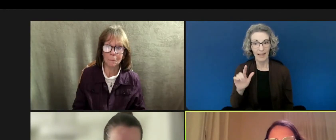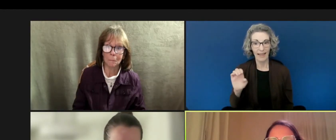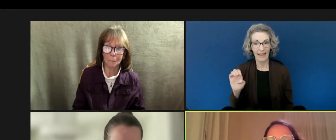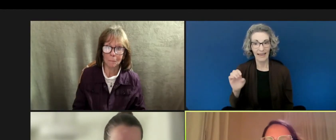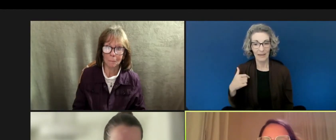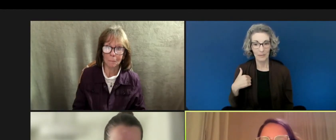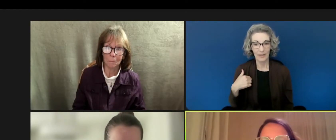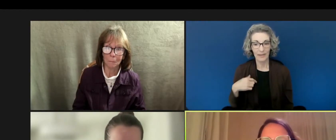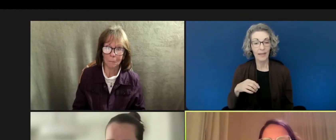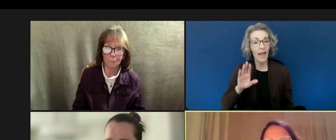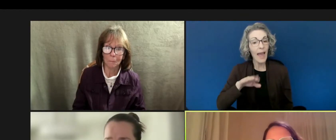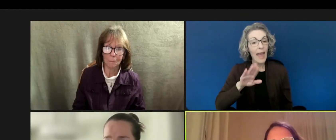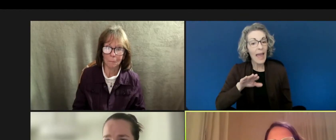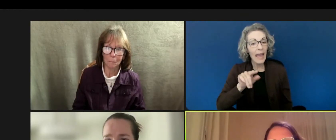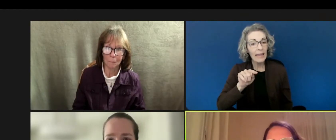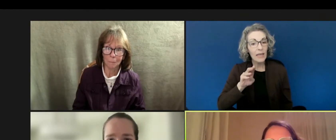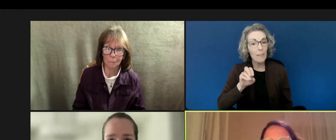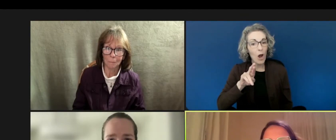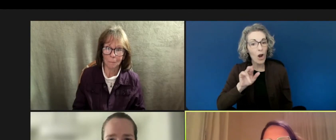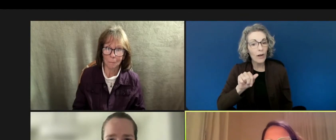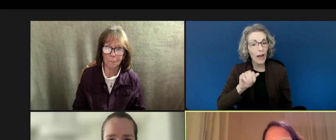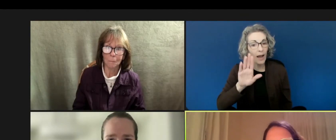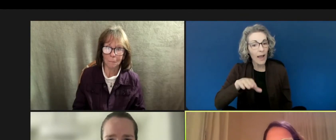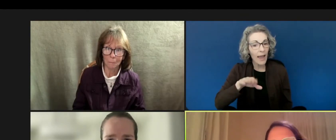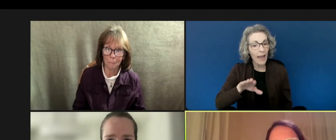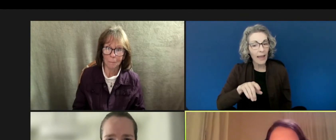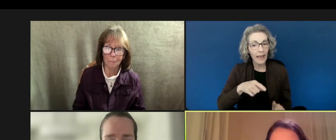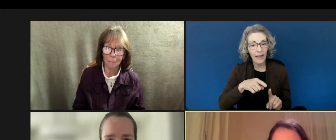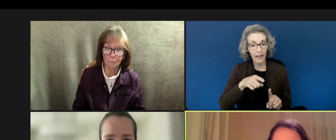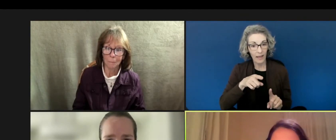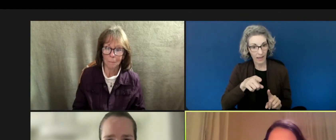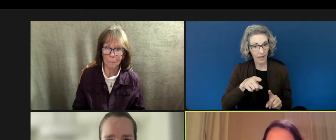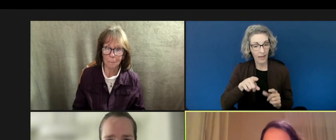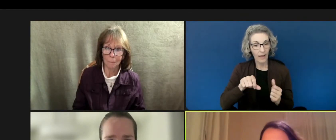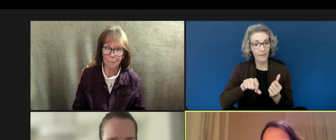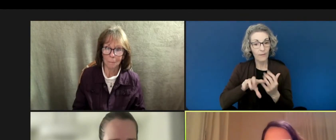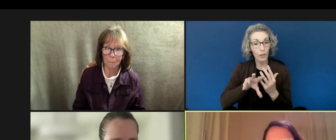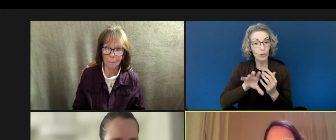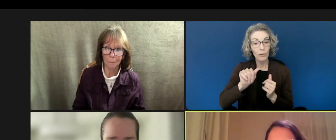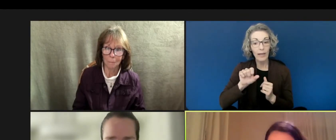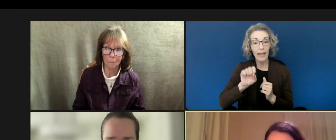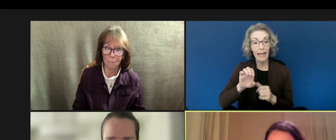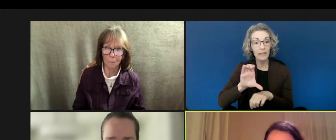Hey Tamara, so the virtual case consultation starts in a couple of minutes and I just